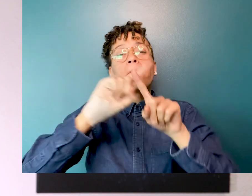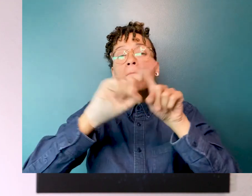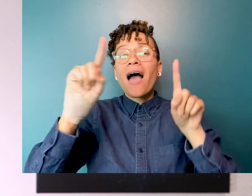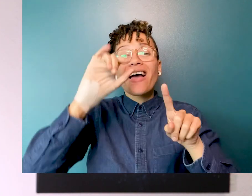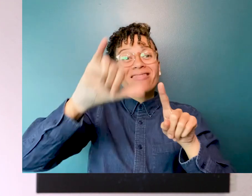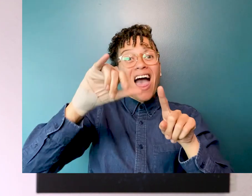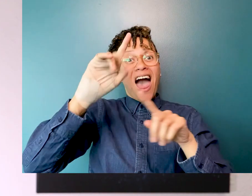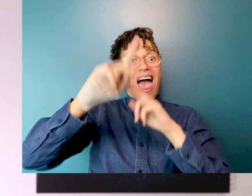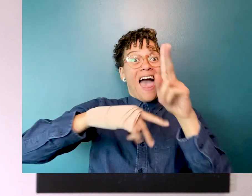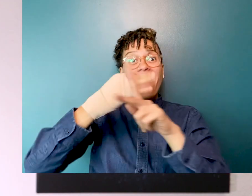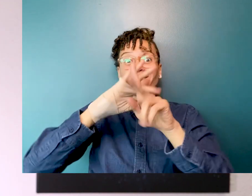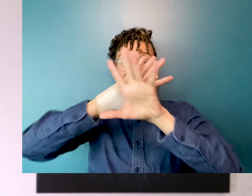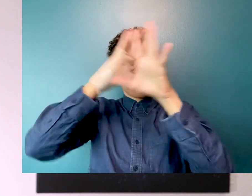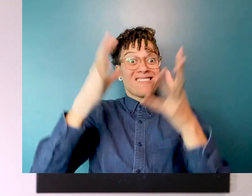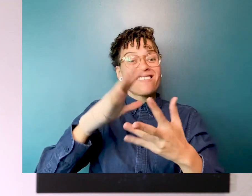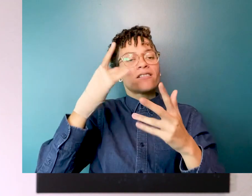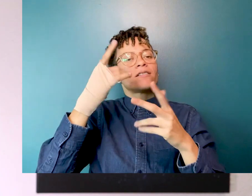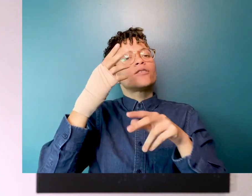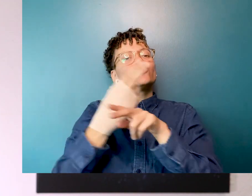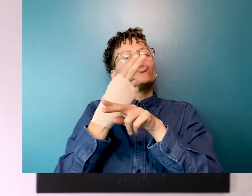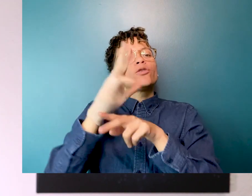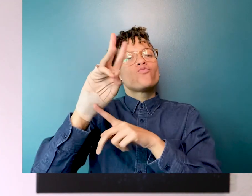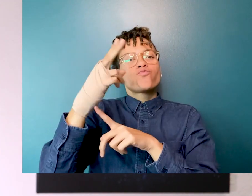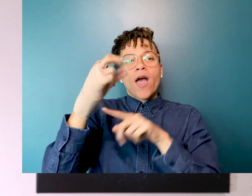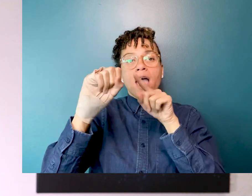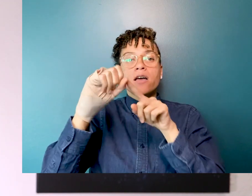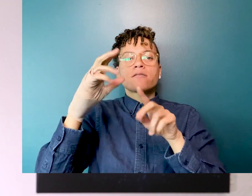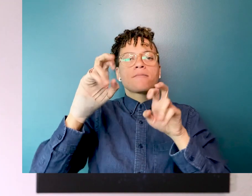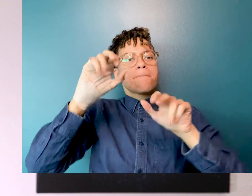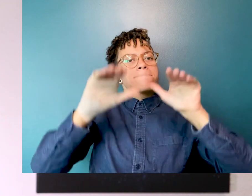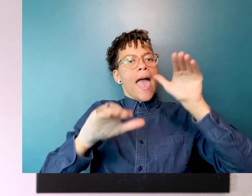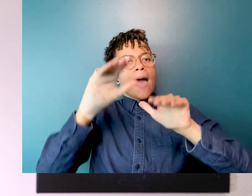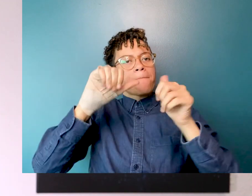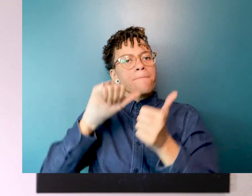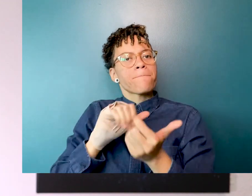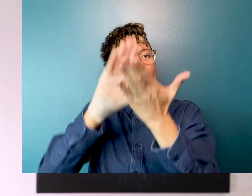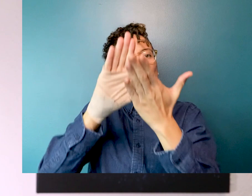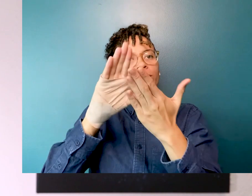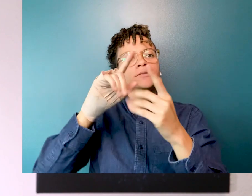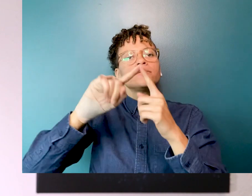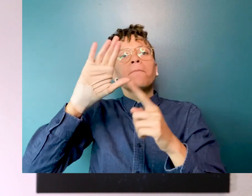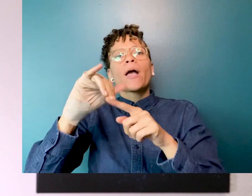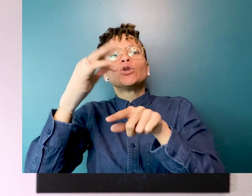Vettius Valens, but in that way the approach to Whole Sign Houses already represents a